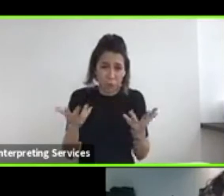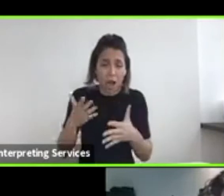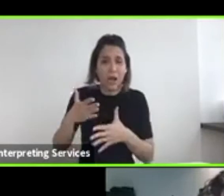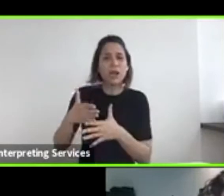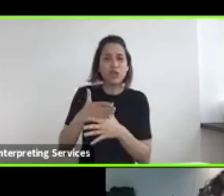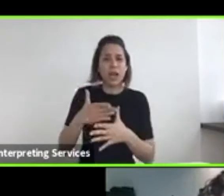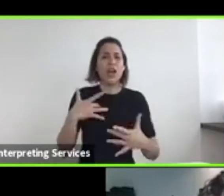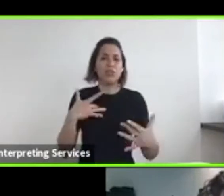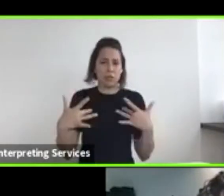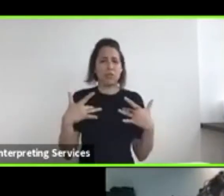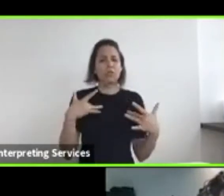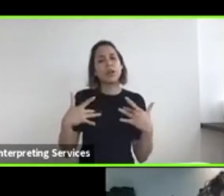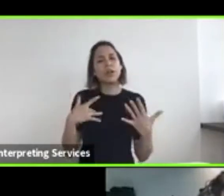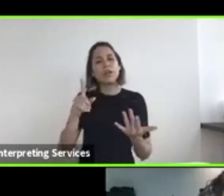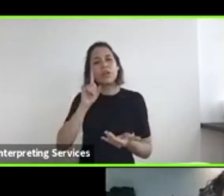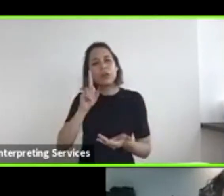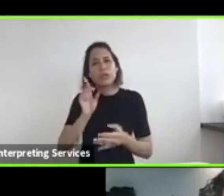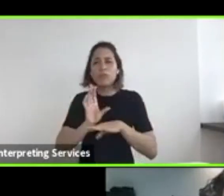FORMATIONS OF THE CATEGORY OF INDIGENOUS, AS,